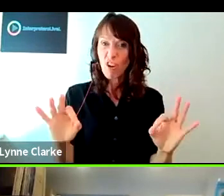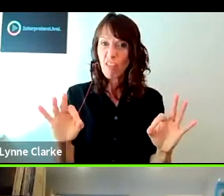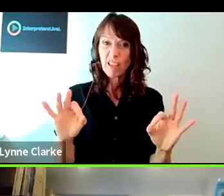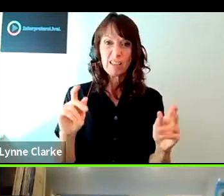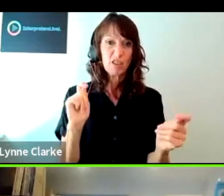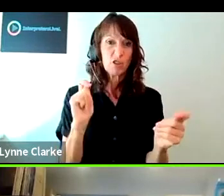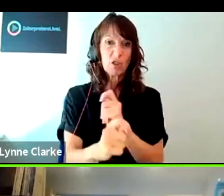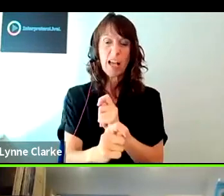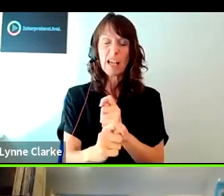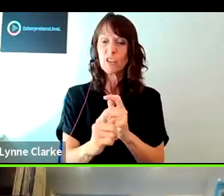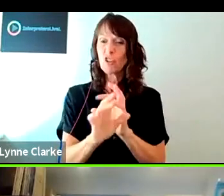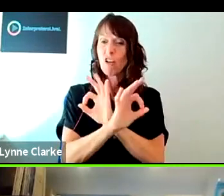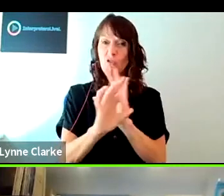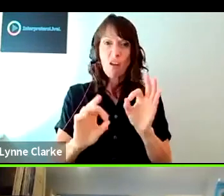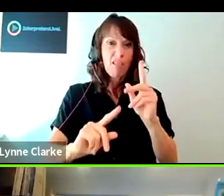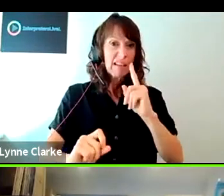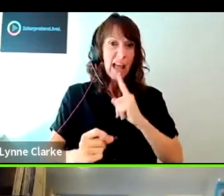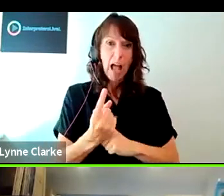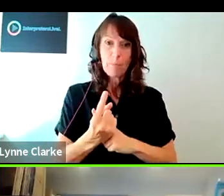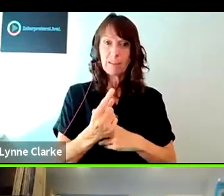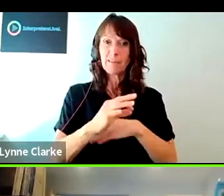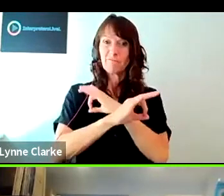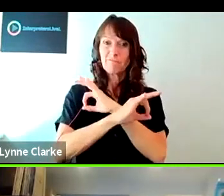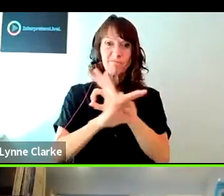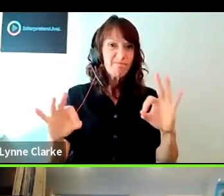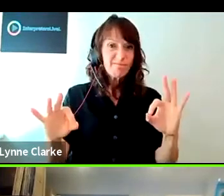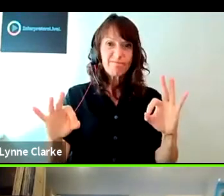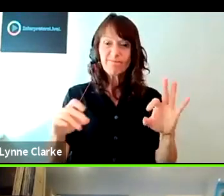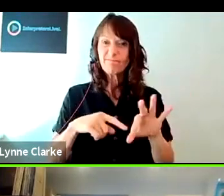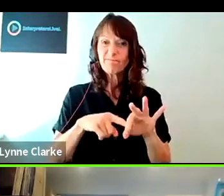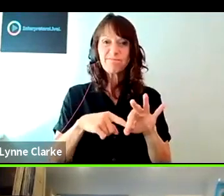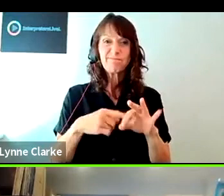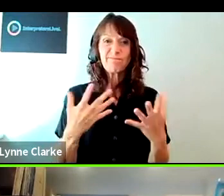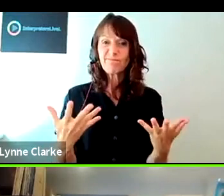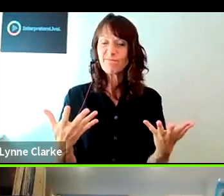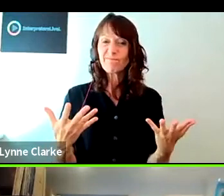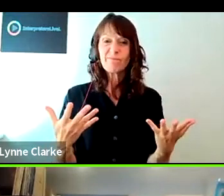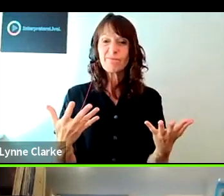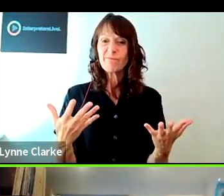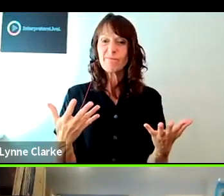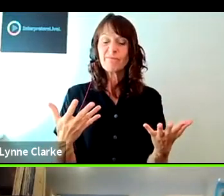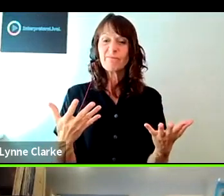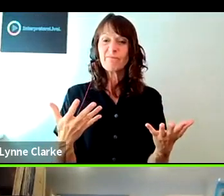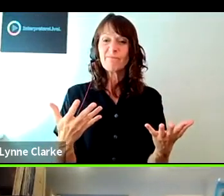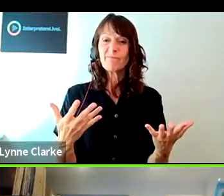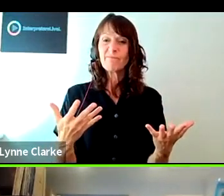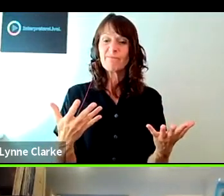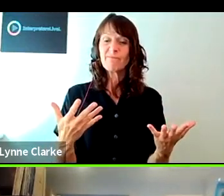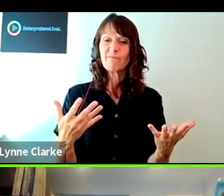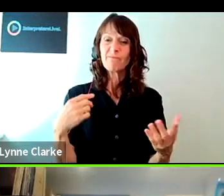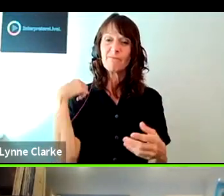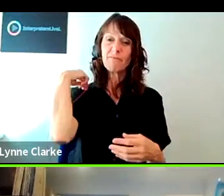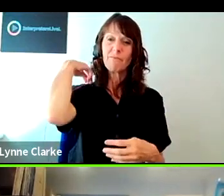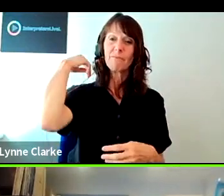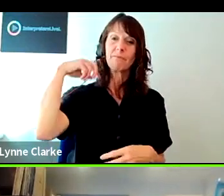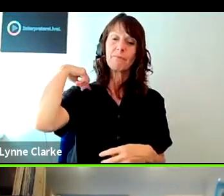Nothing changed for 15 years despite having an an e-government czar